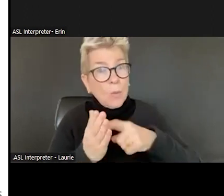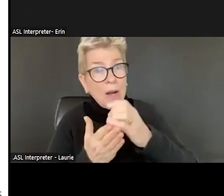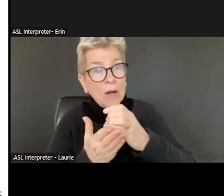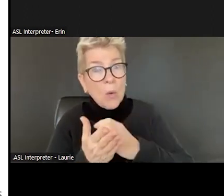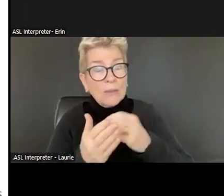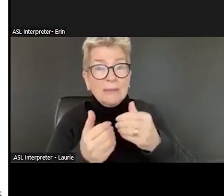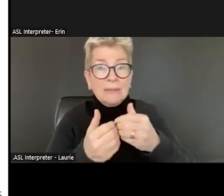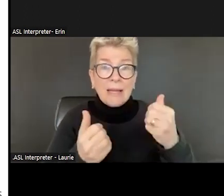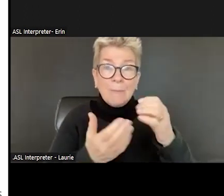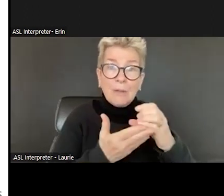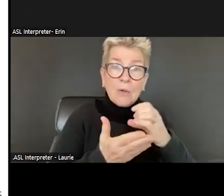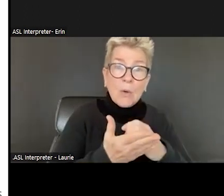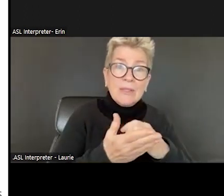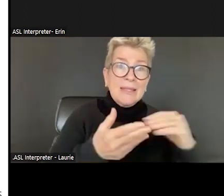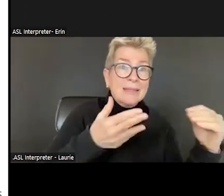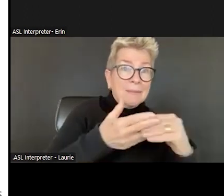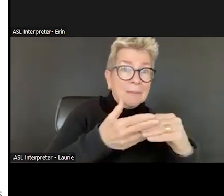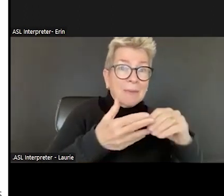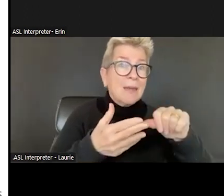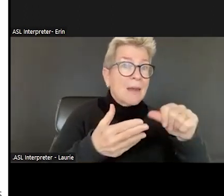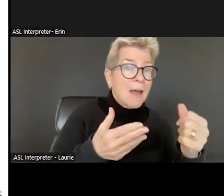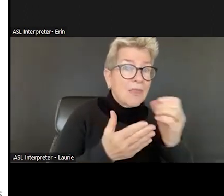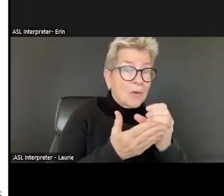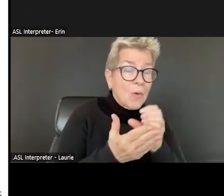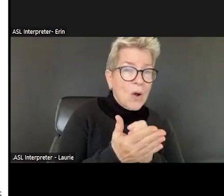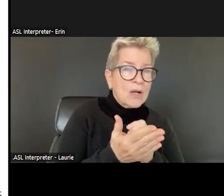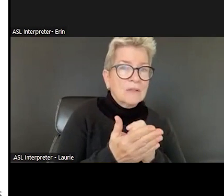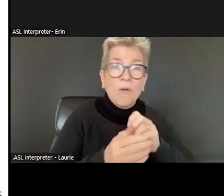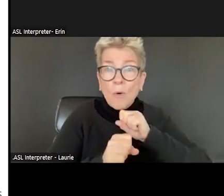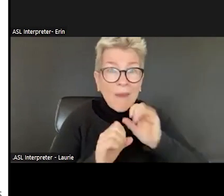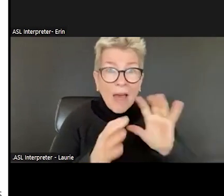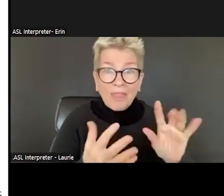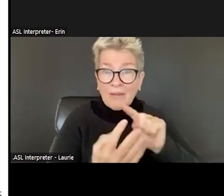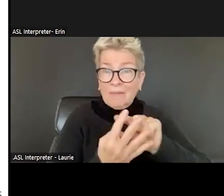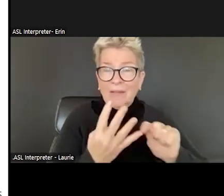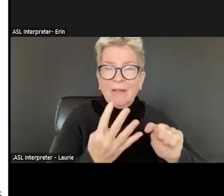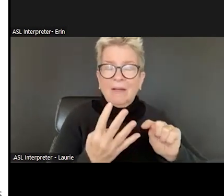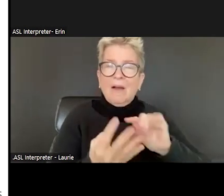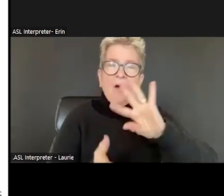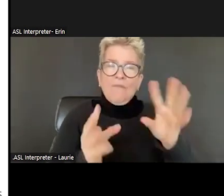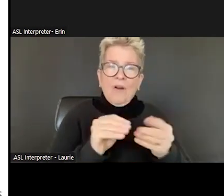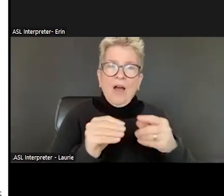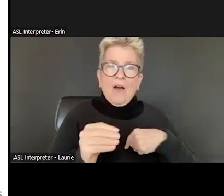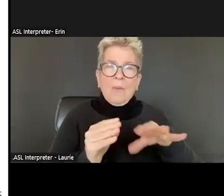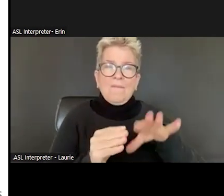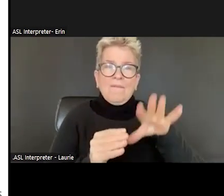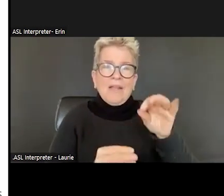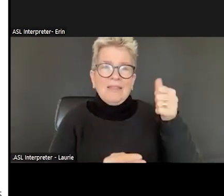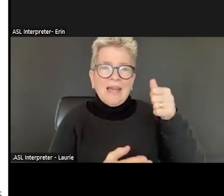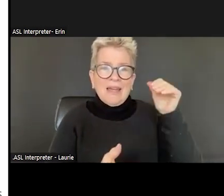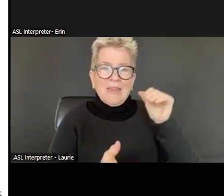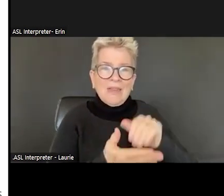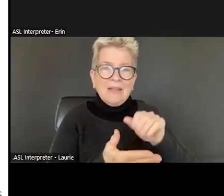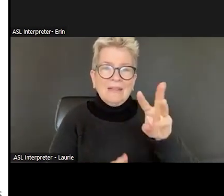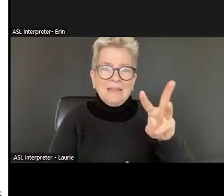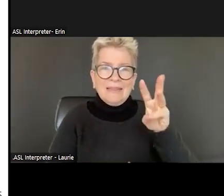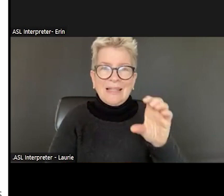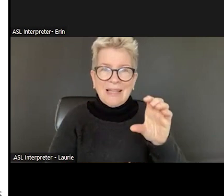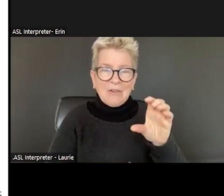another course? Is there nothing? And overall we found that in these 10,000, 600 high schools